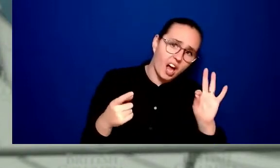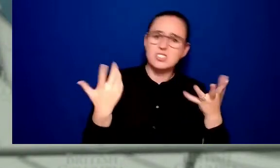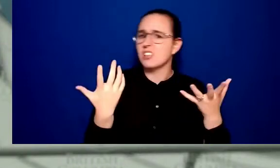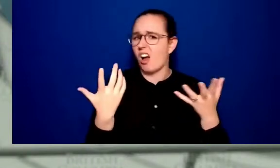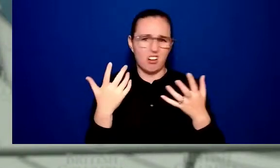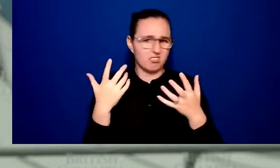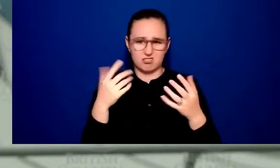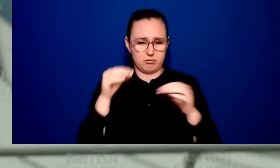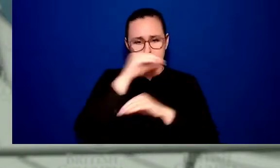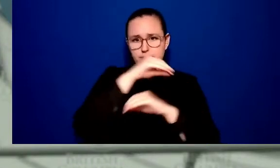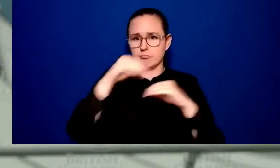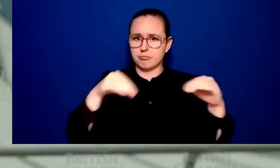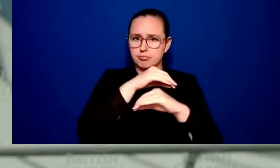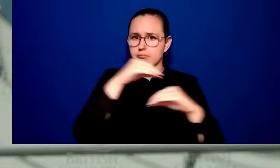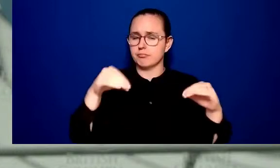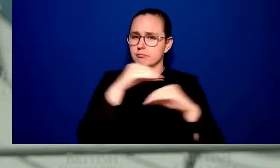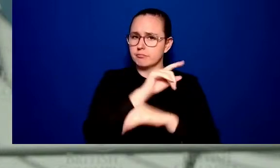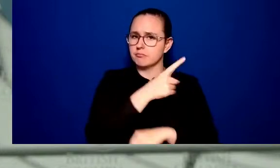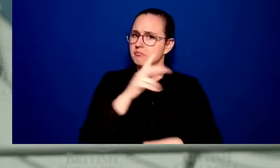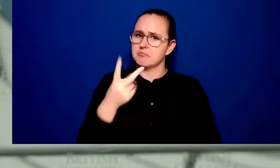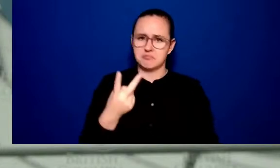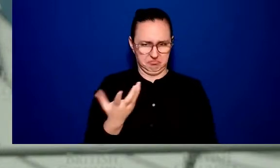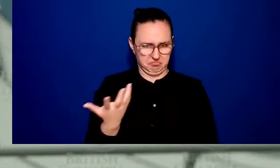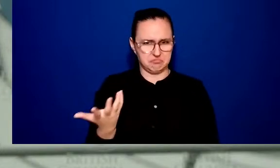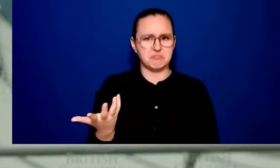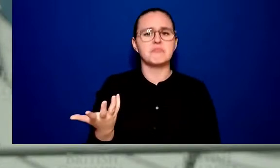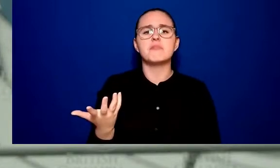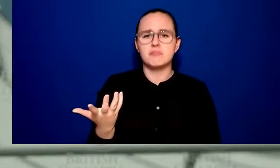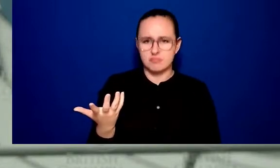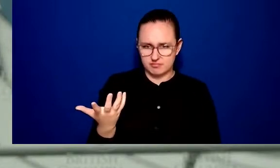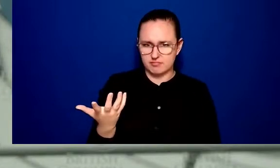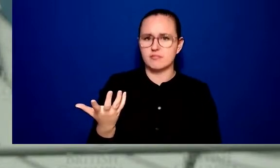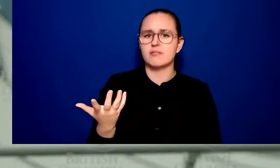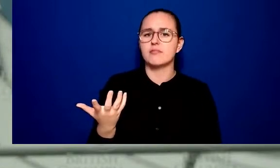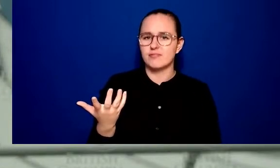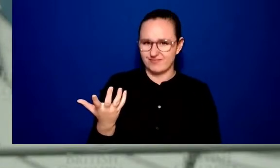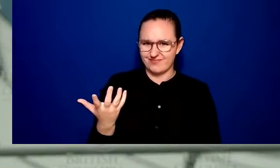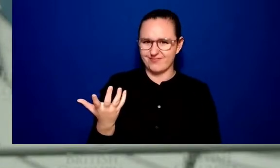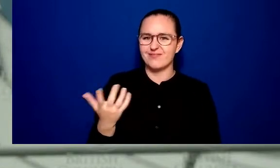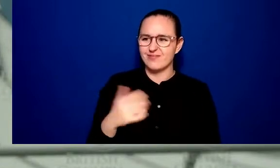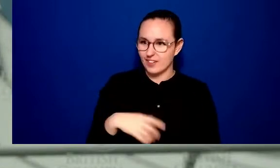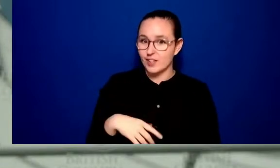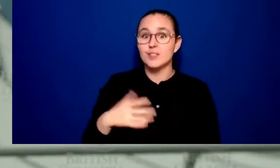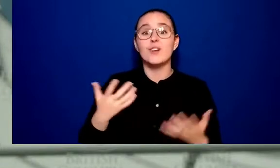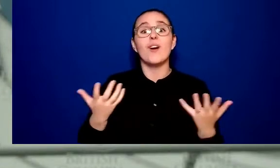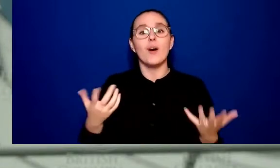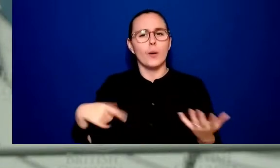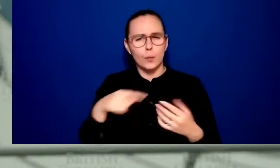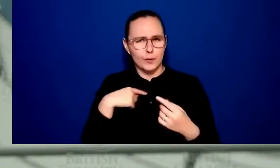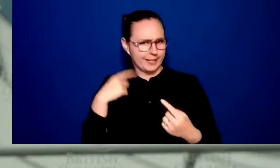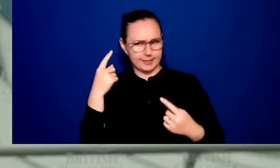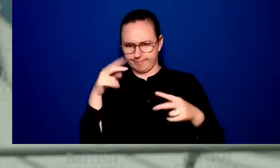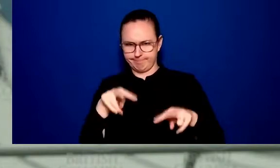combinations are and I know that our colleagues in the U. S centers for disease control or are looking at those data as